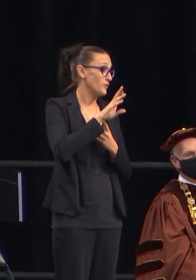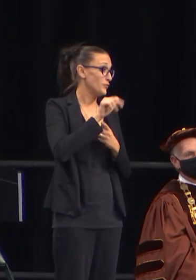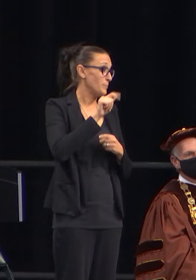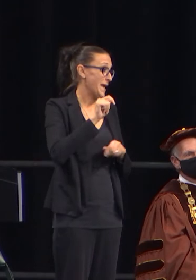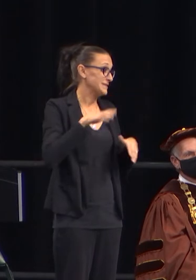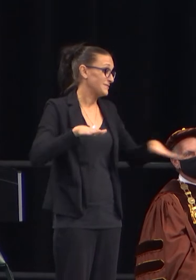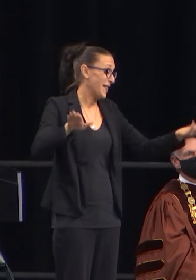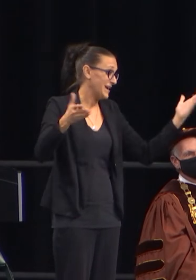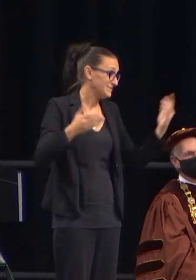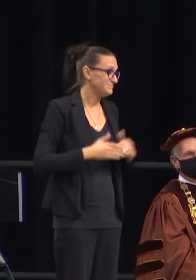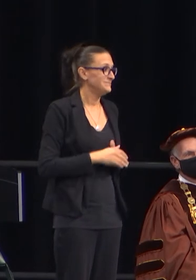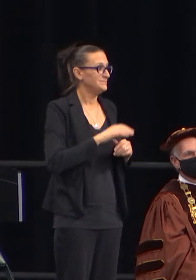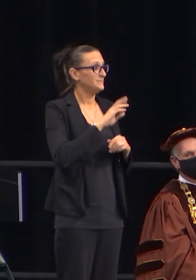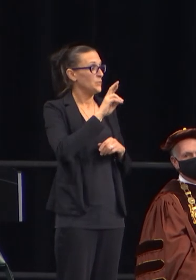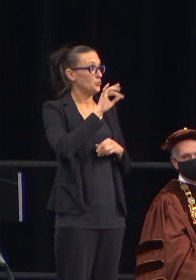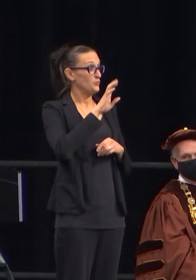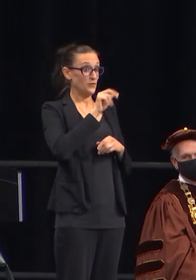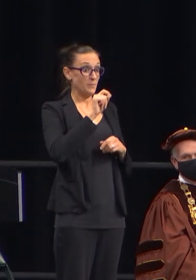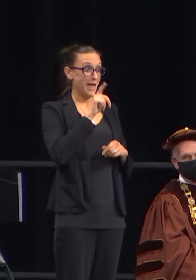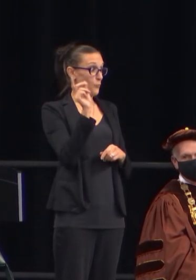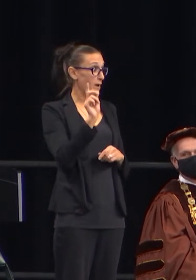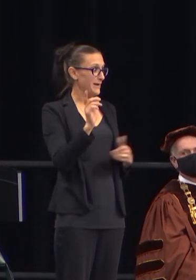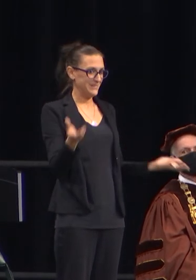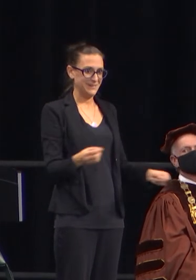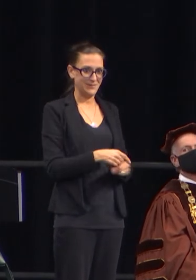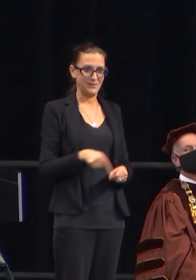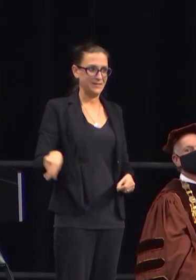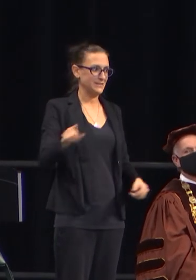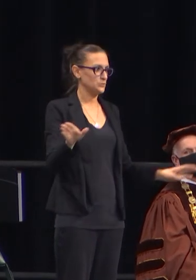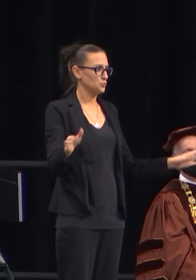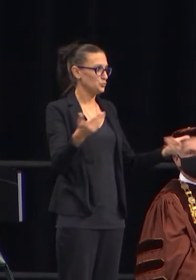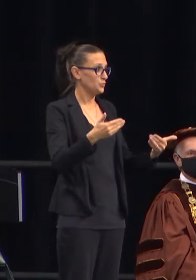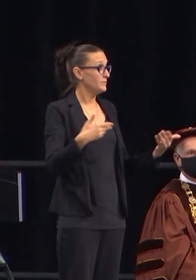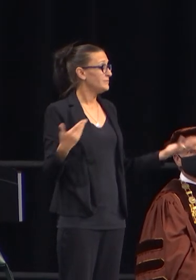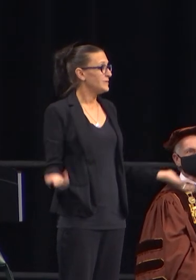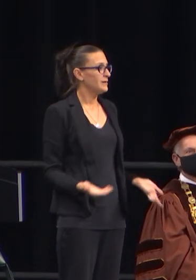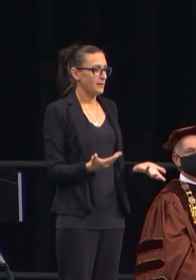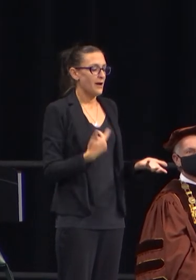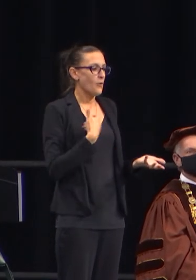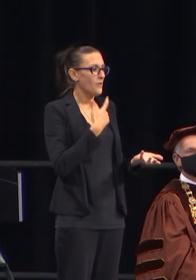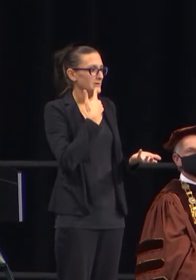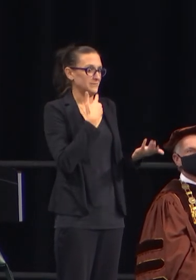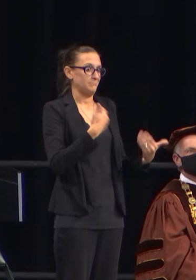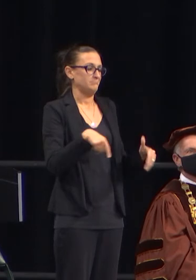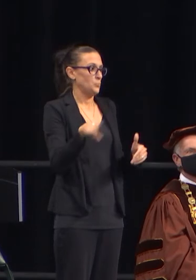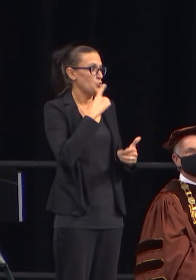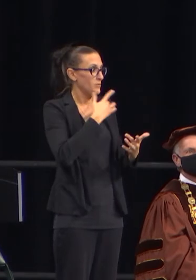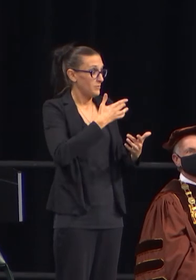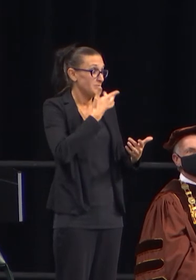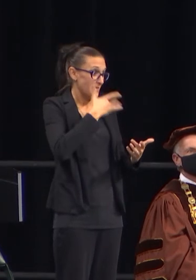The Riverbats are here in this room. Let me close by saying how lucky you are to be associated with and graduating